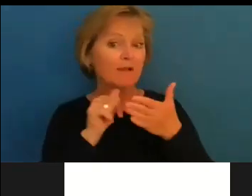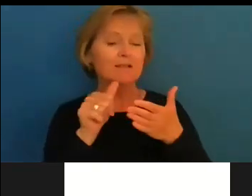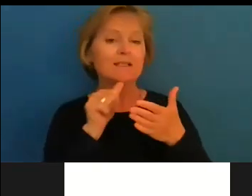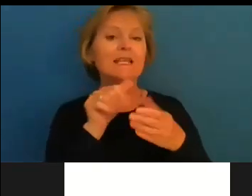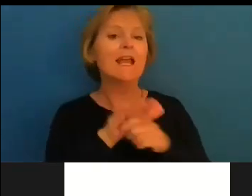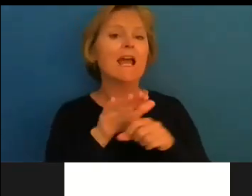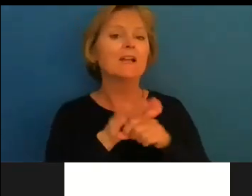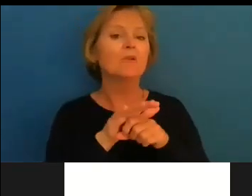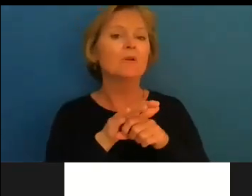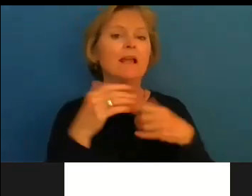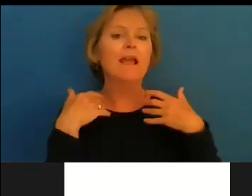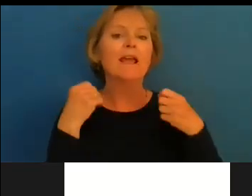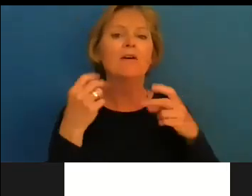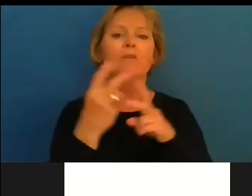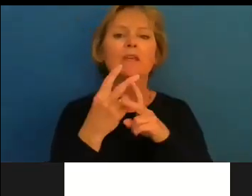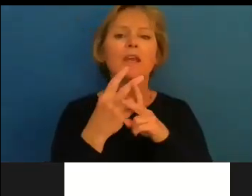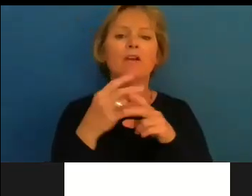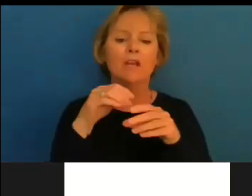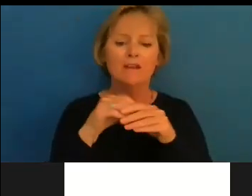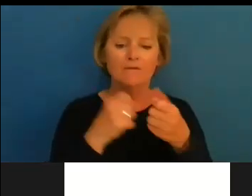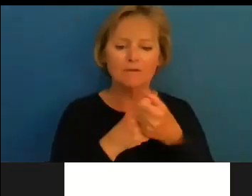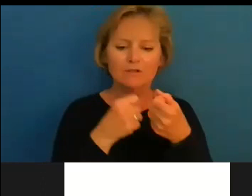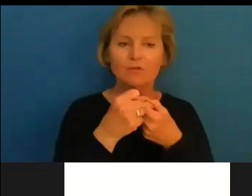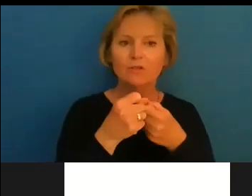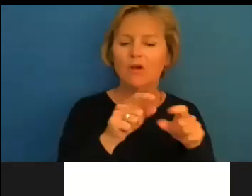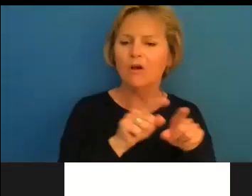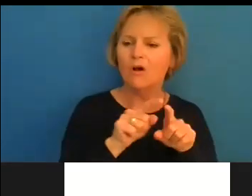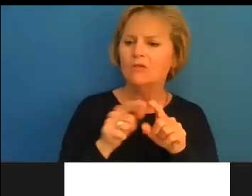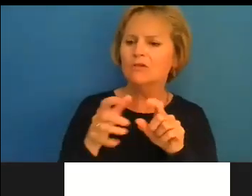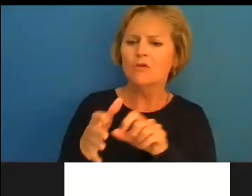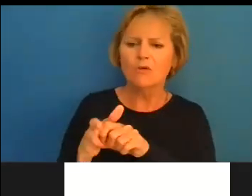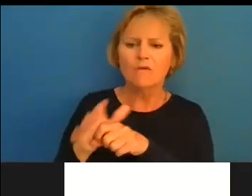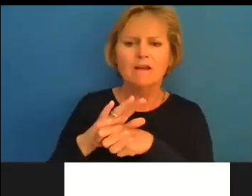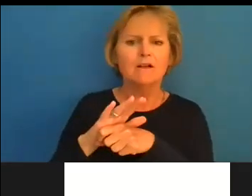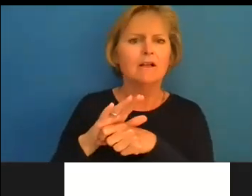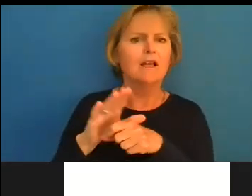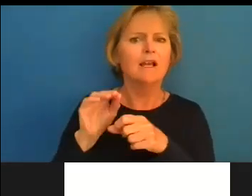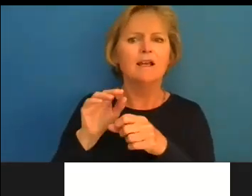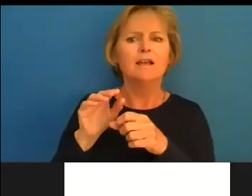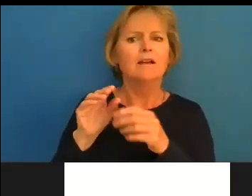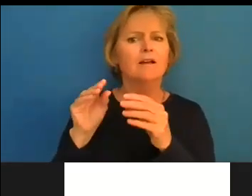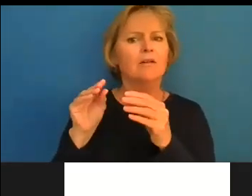In addition to this, COVID-19 is especially ravaging disenfranchised communities of color, black, brown, native people etc.